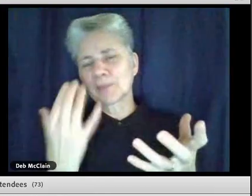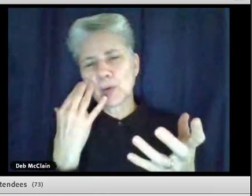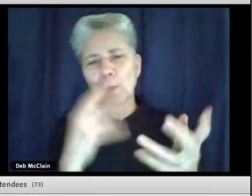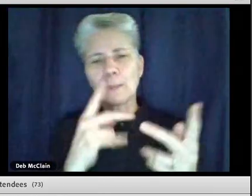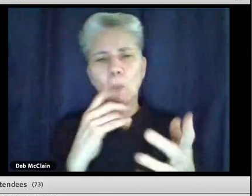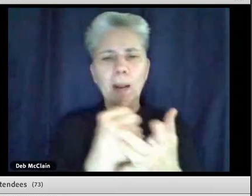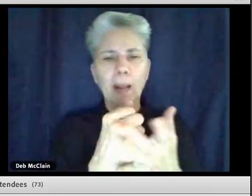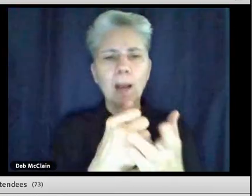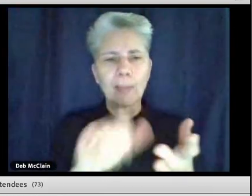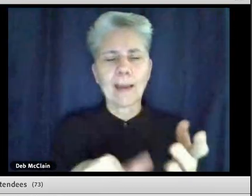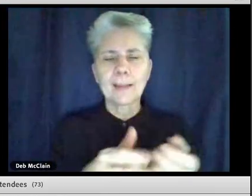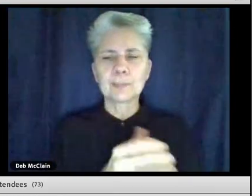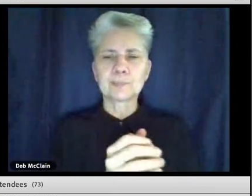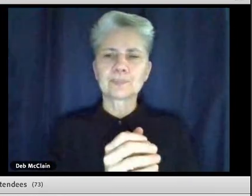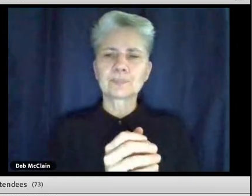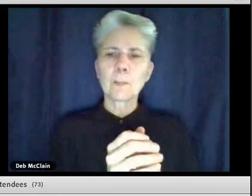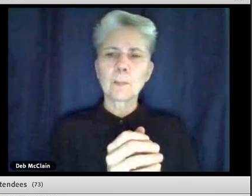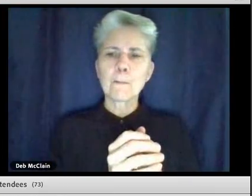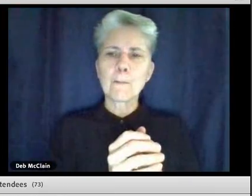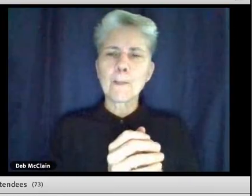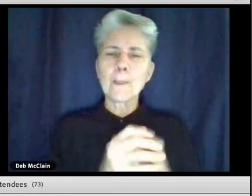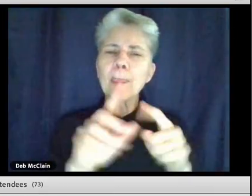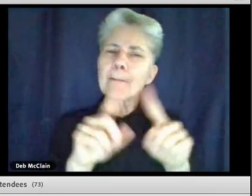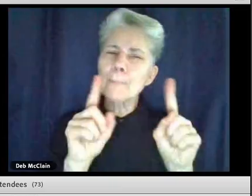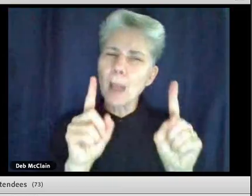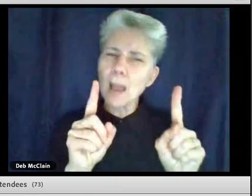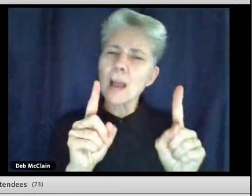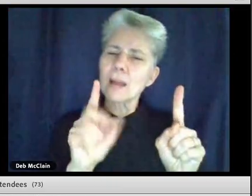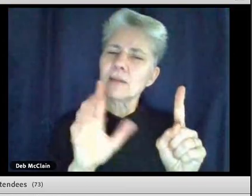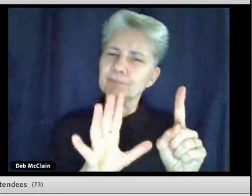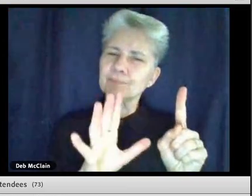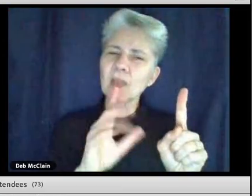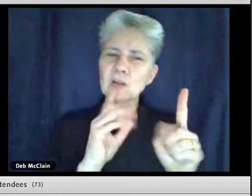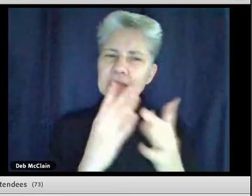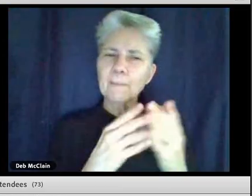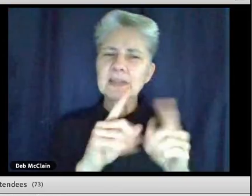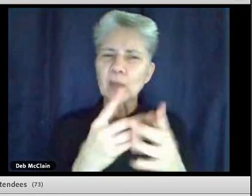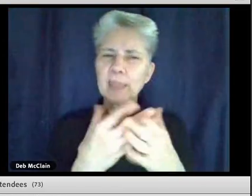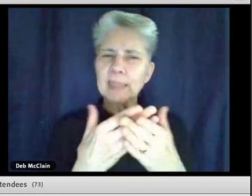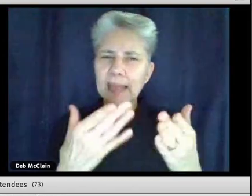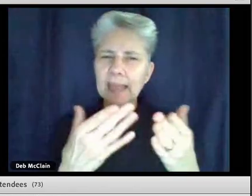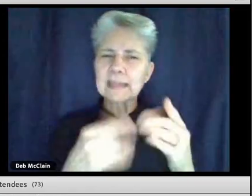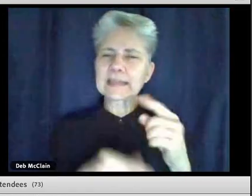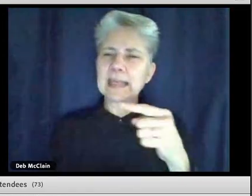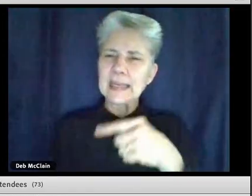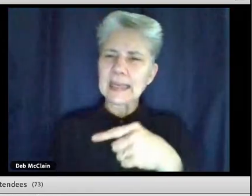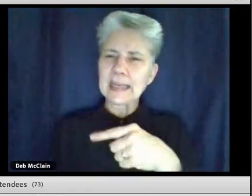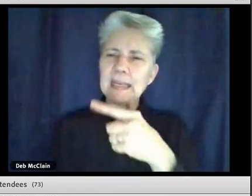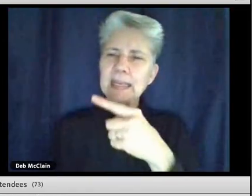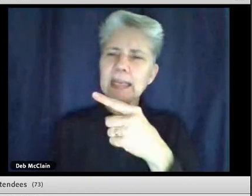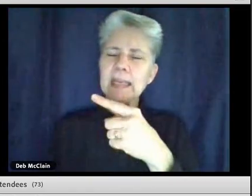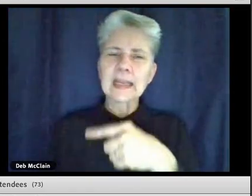You know, people want help. But there's some different things here. "Will Sipping Water Every 15 Minutes